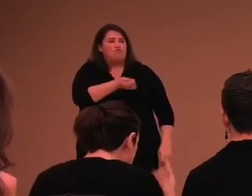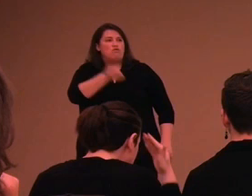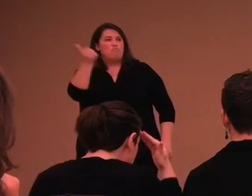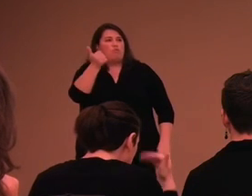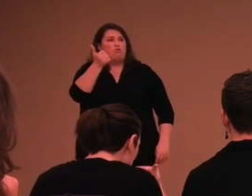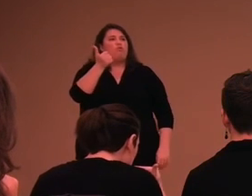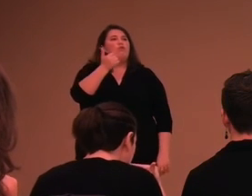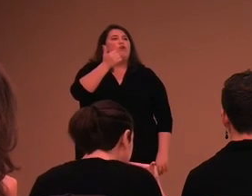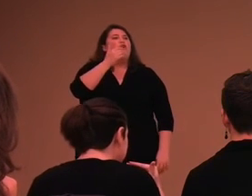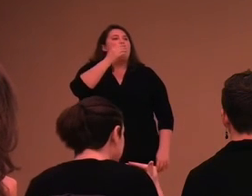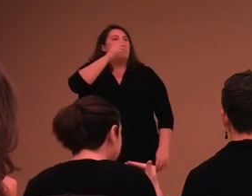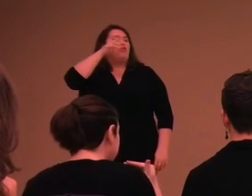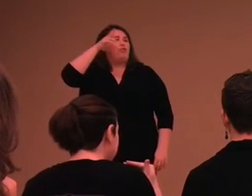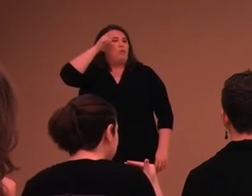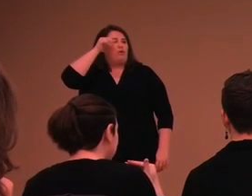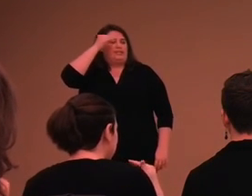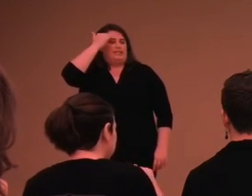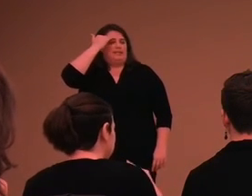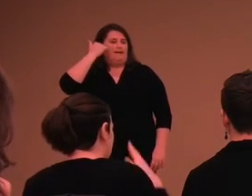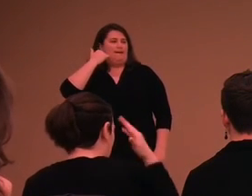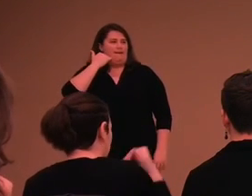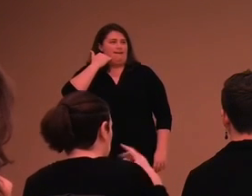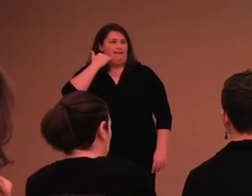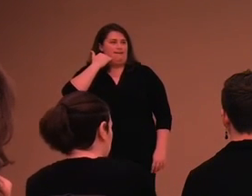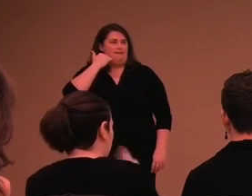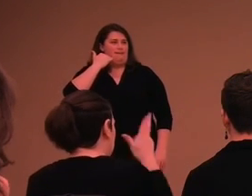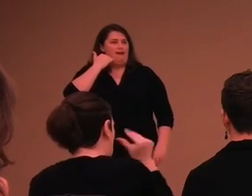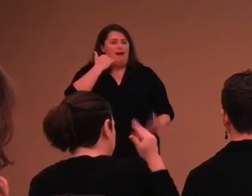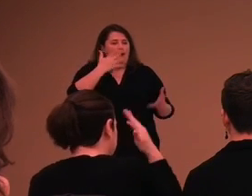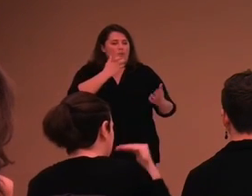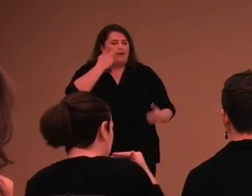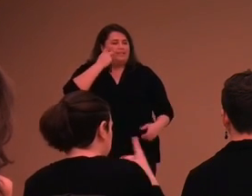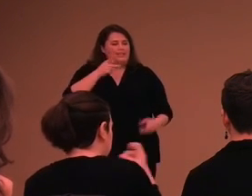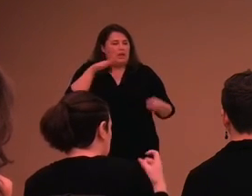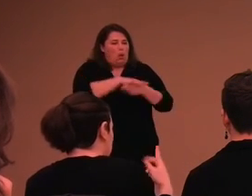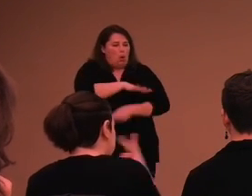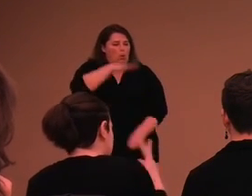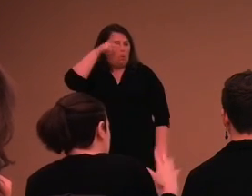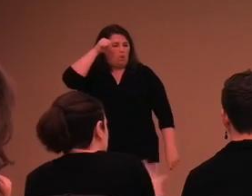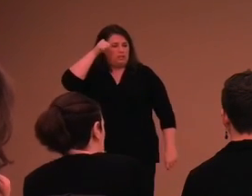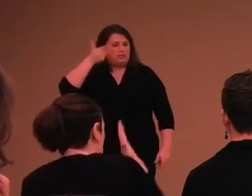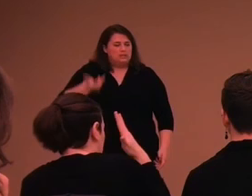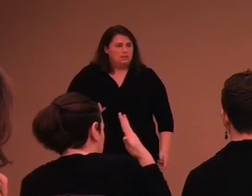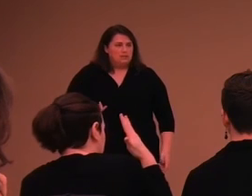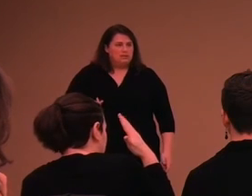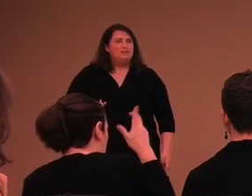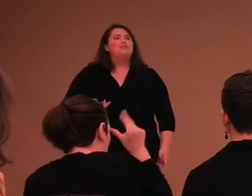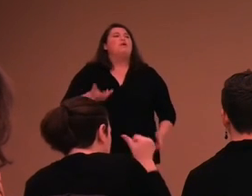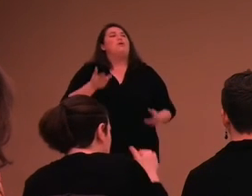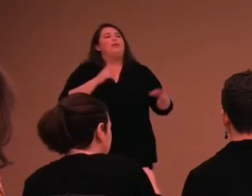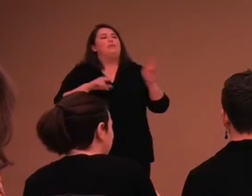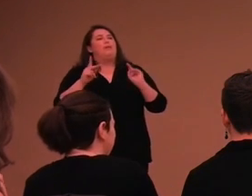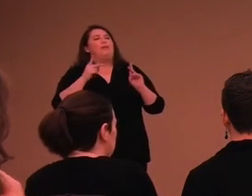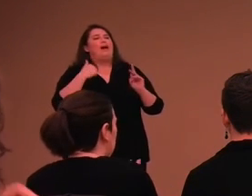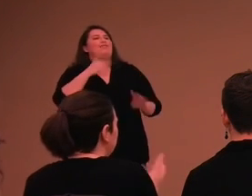From the graphic with something else that overlays it because I want to see the whole horse so everybody on the committee had their preferences and